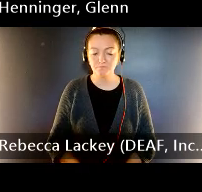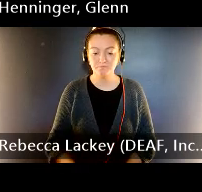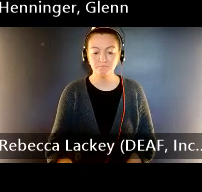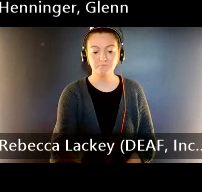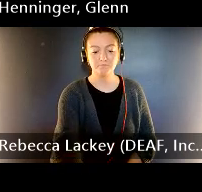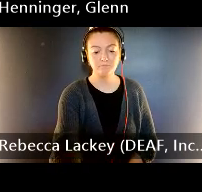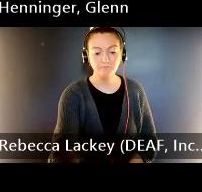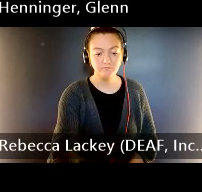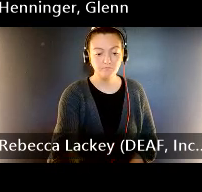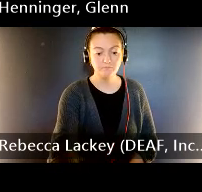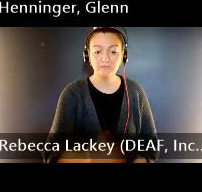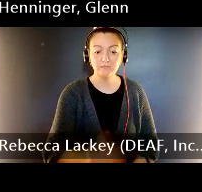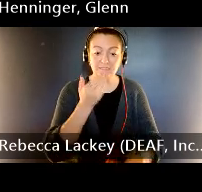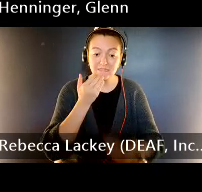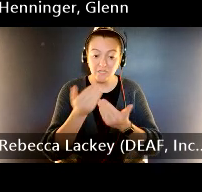Yeah, Thank you, everyone for attending this evening.